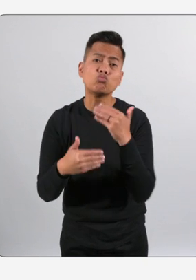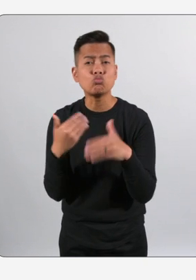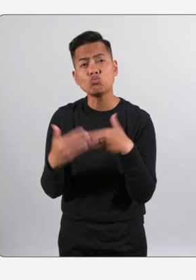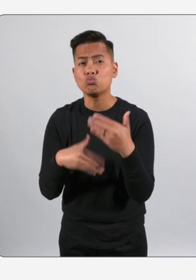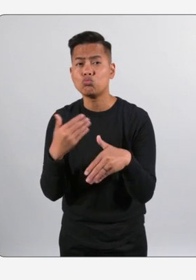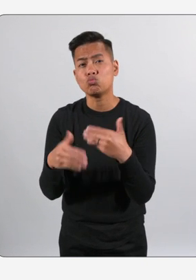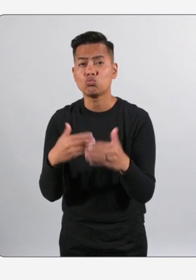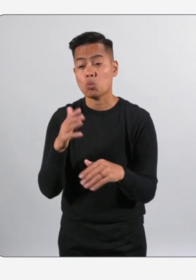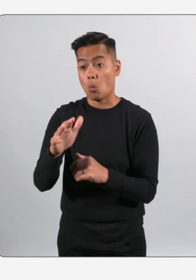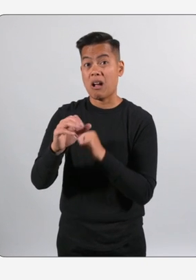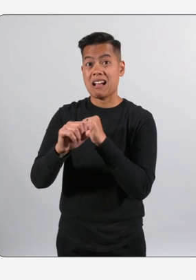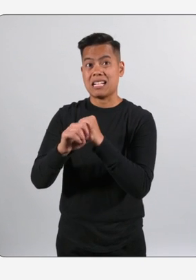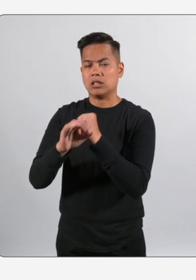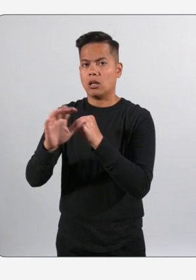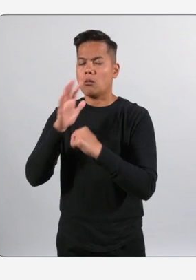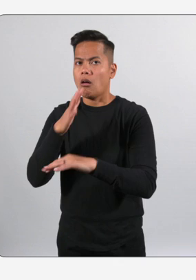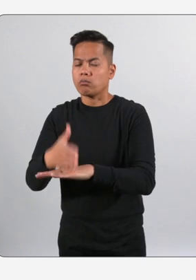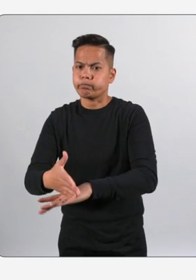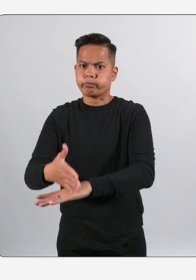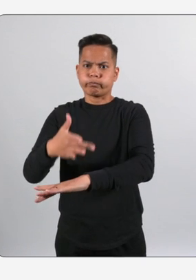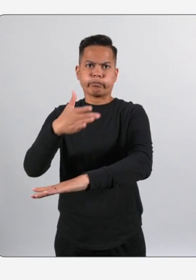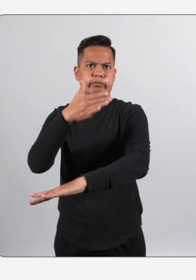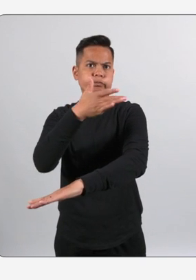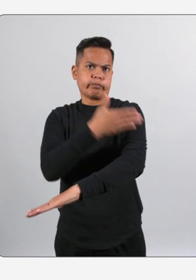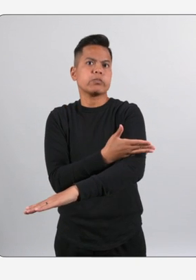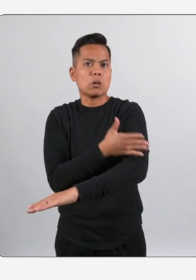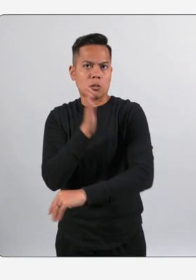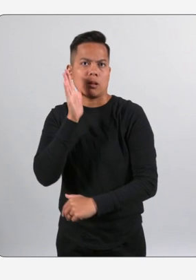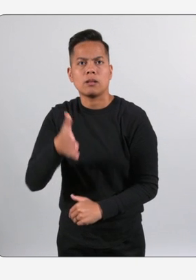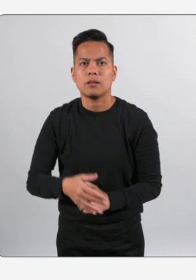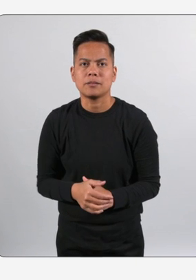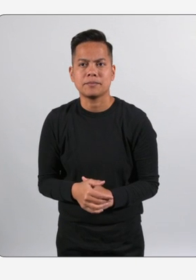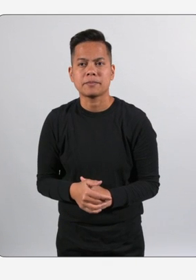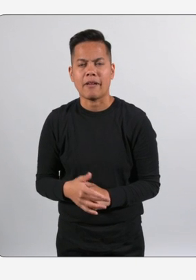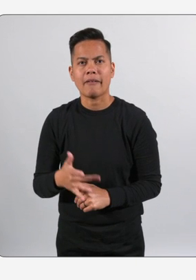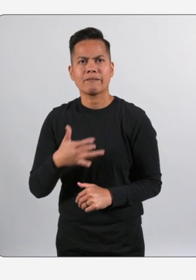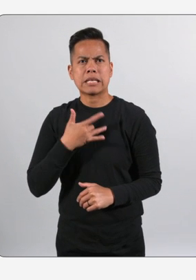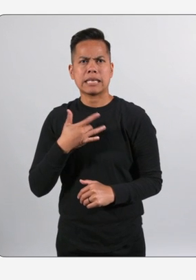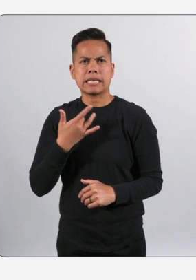better. And if there's a benefit you think is missing, you can ask for more options yourself.